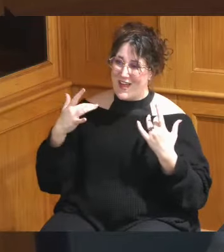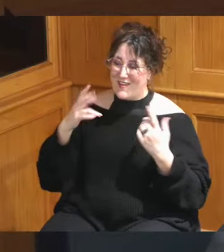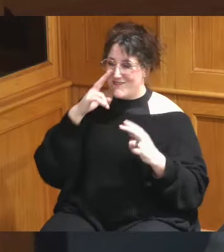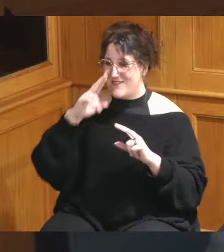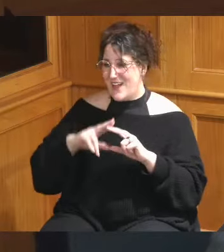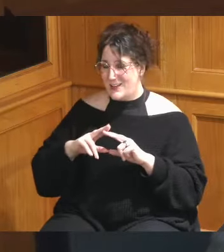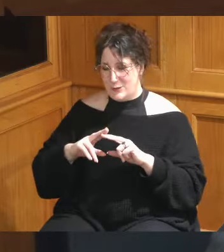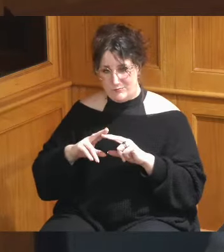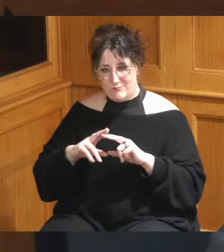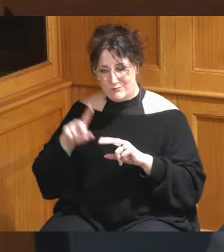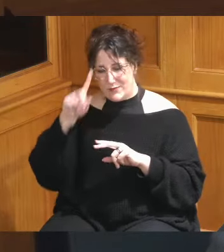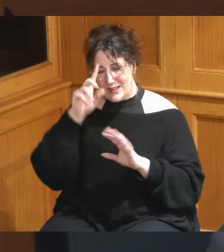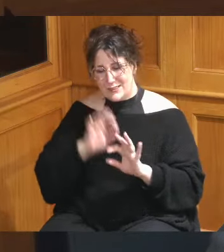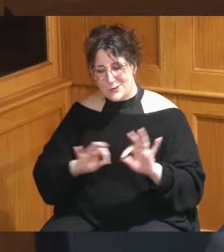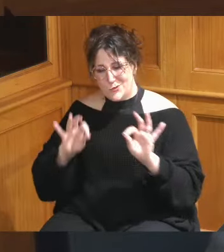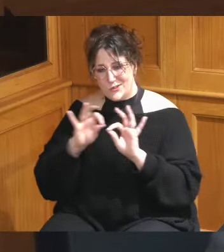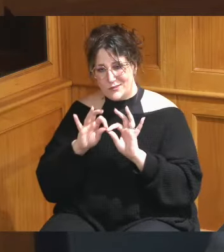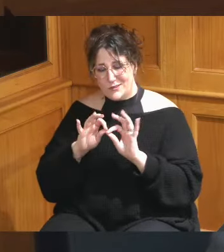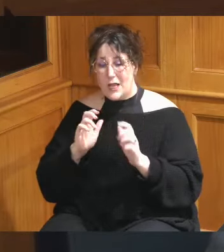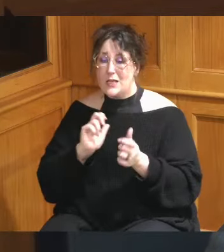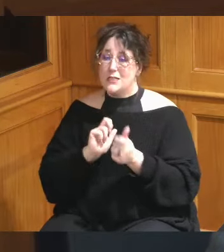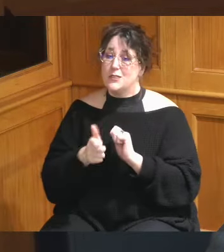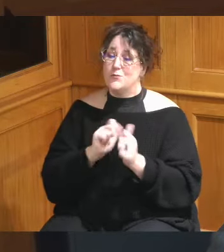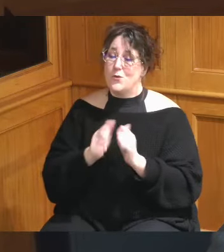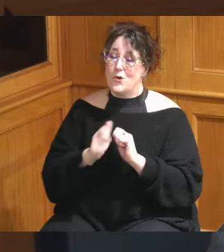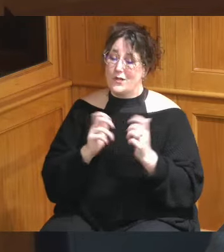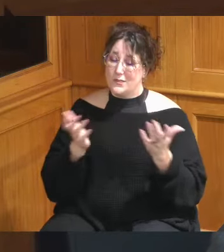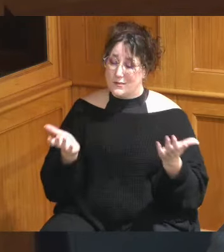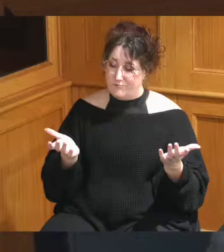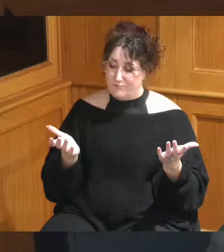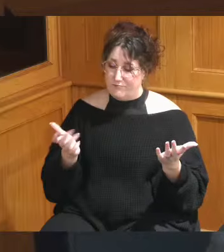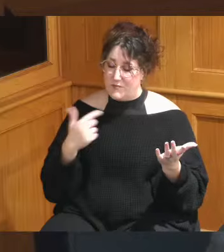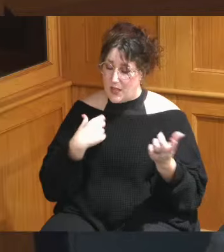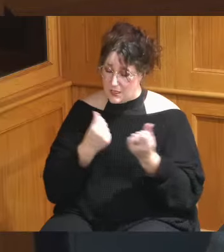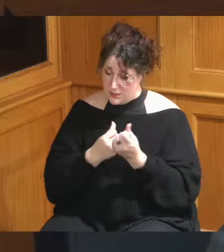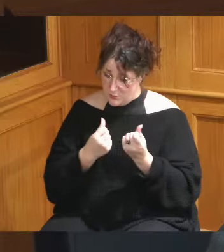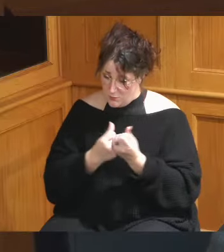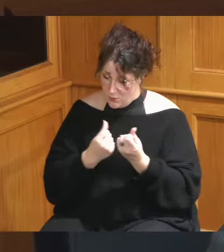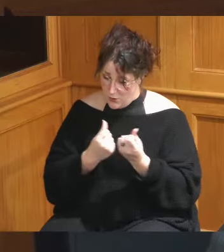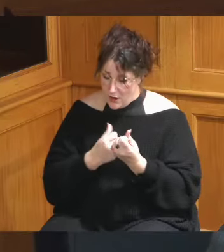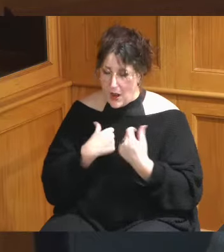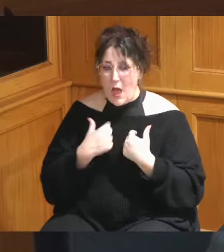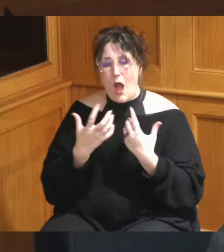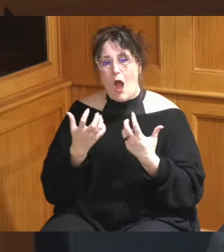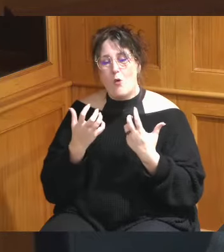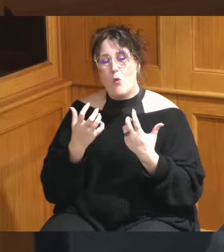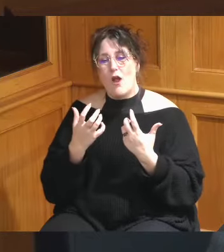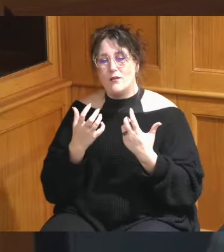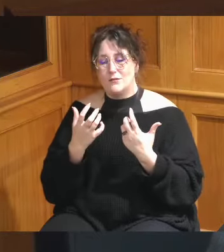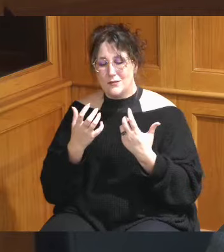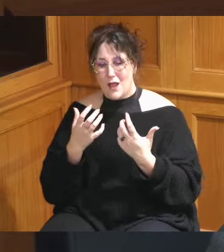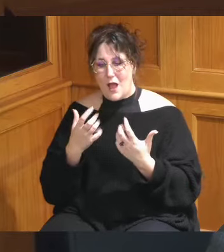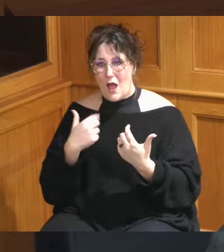I think is important. Sports Commission, I support it. I want a amateur sports facility. We're losing